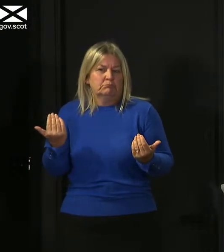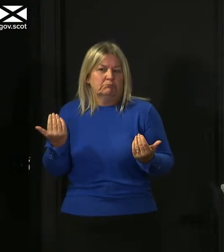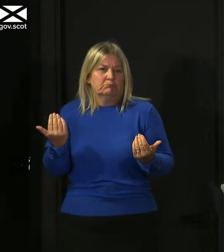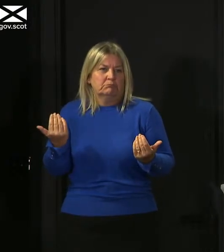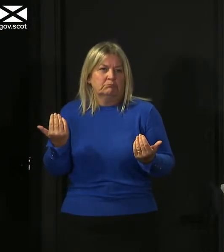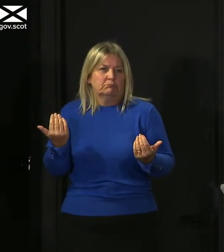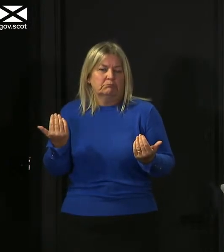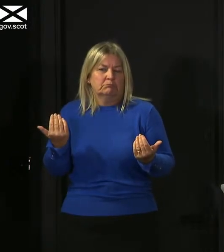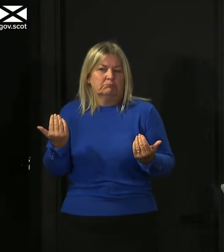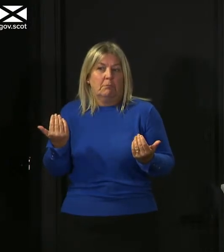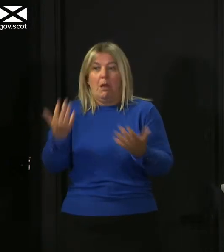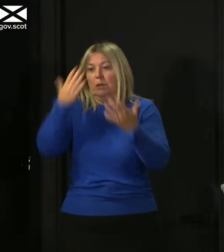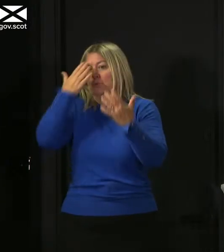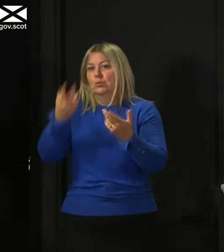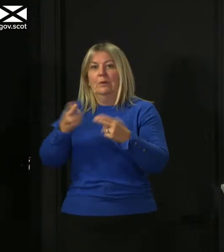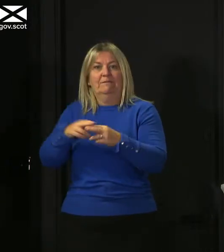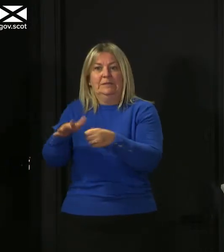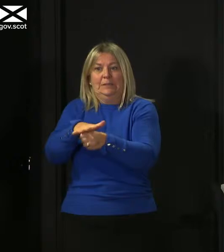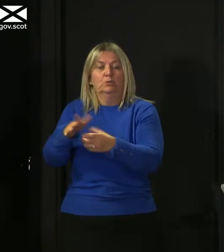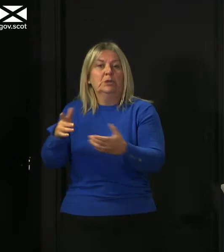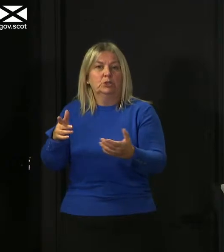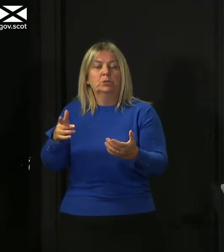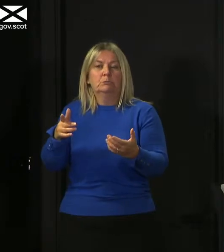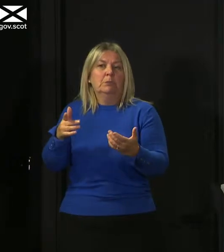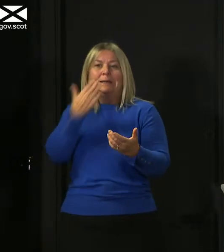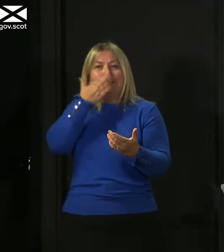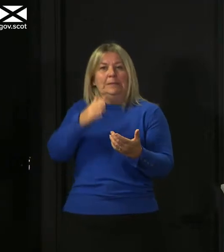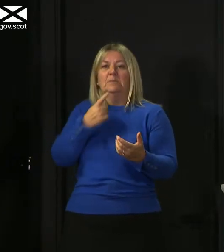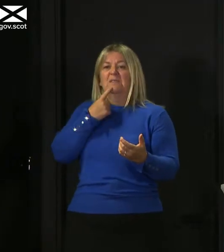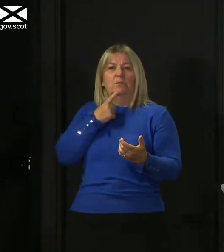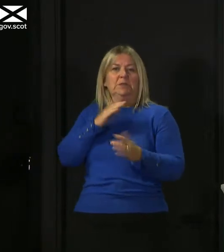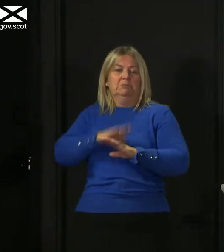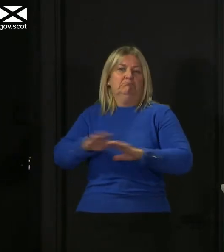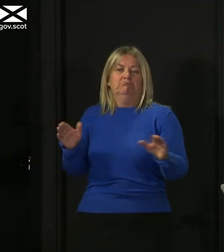know if that was the situation, but that is not what the information that Margaret Ferrier gave